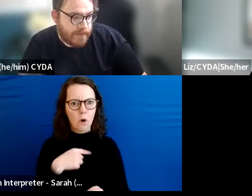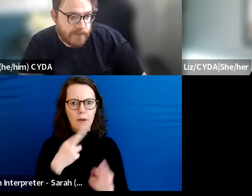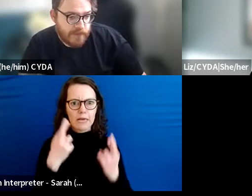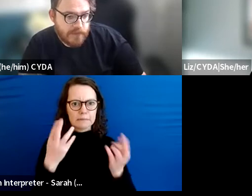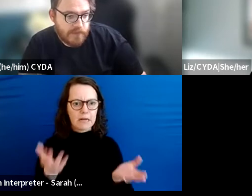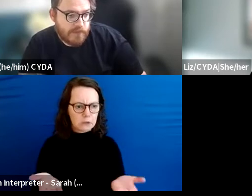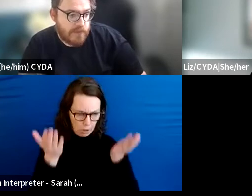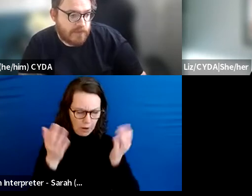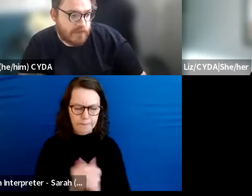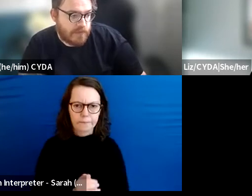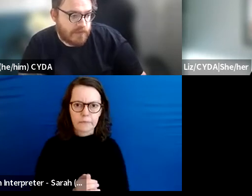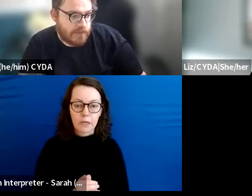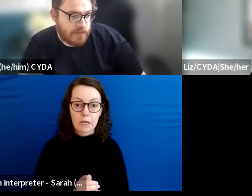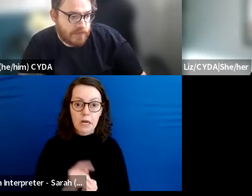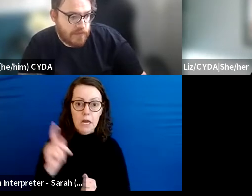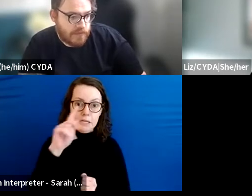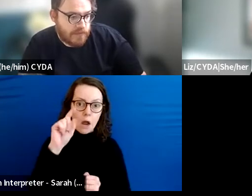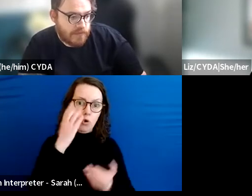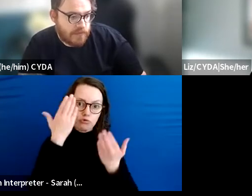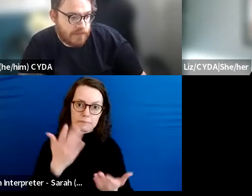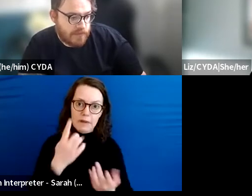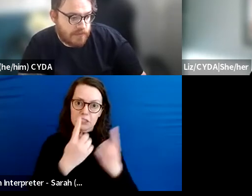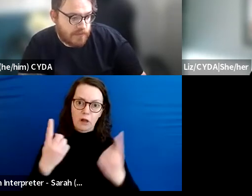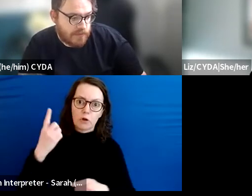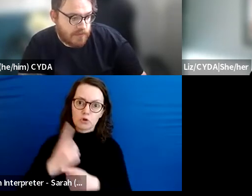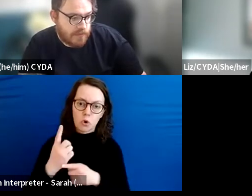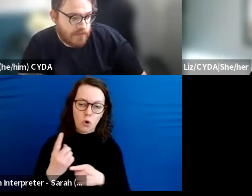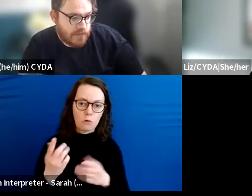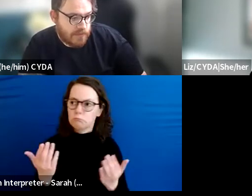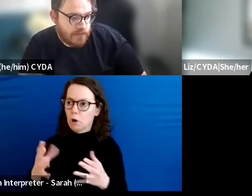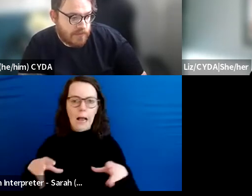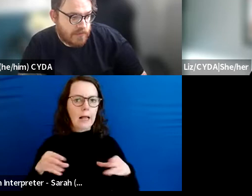Yesterday, that we are all respectful of one another and inclusive.